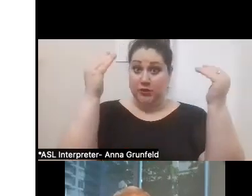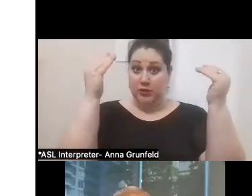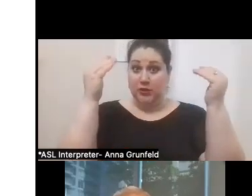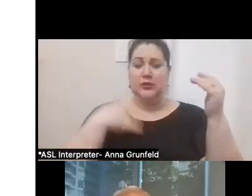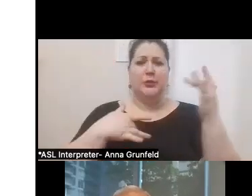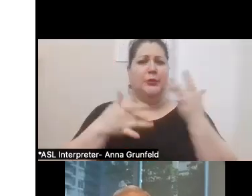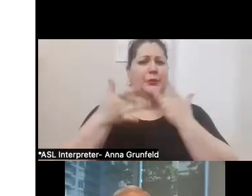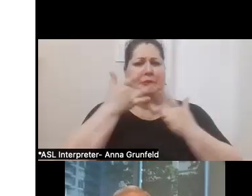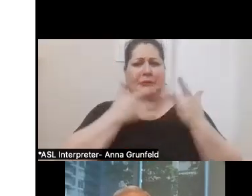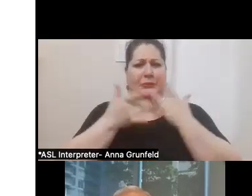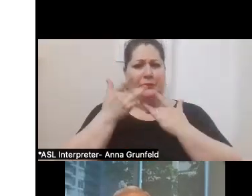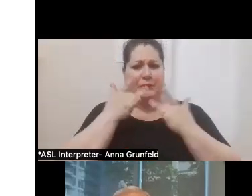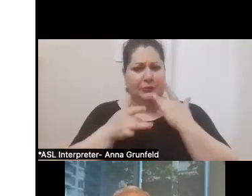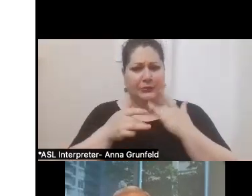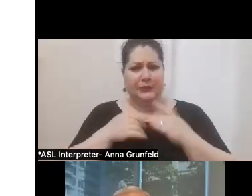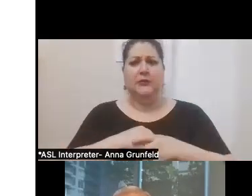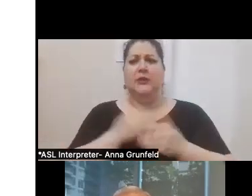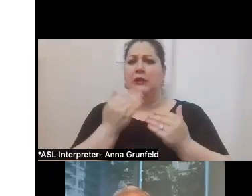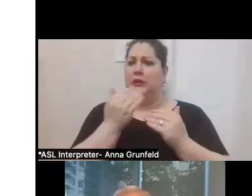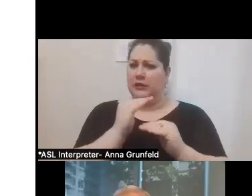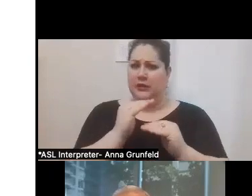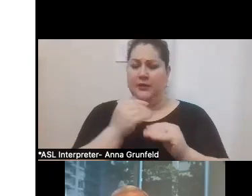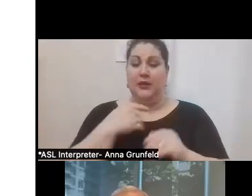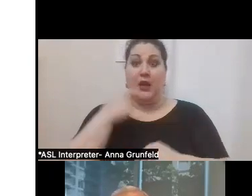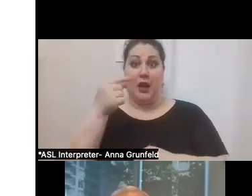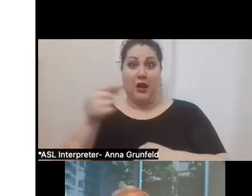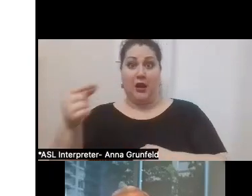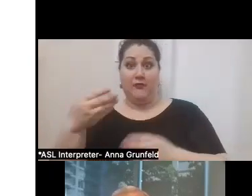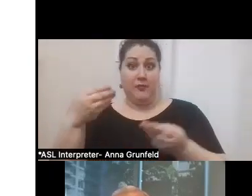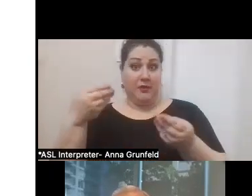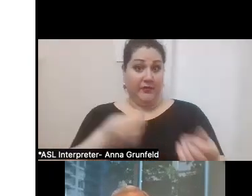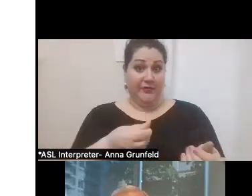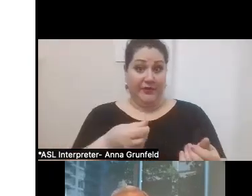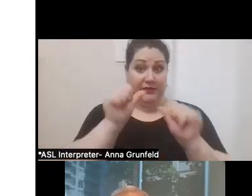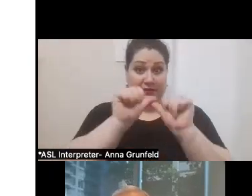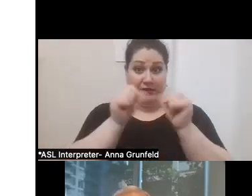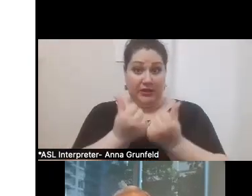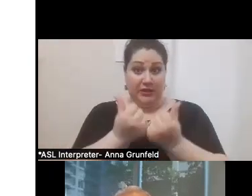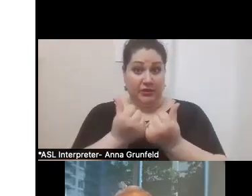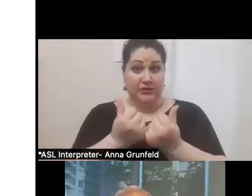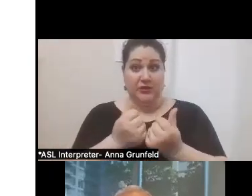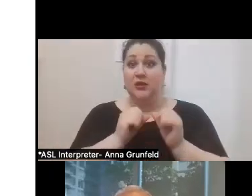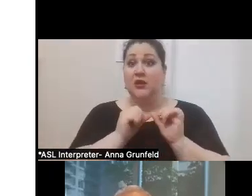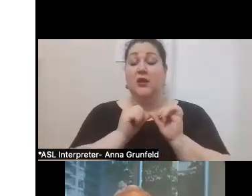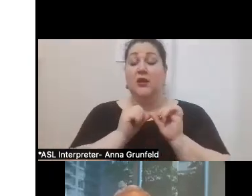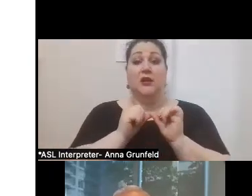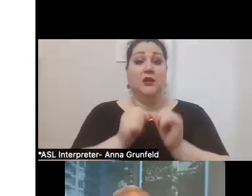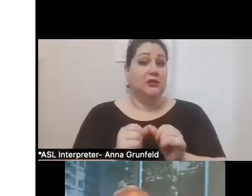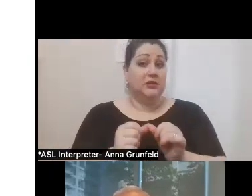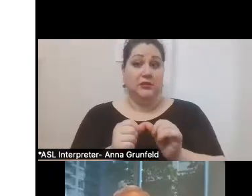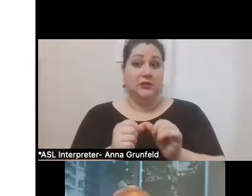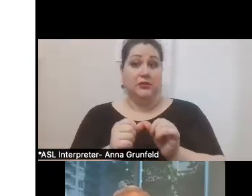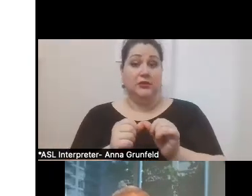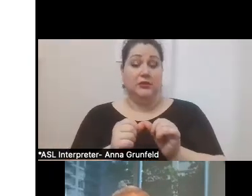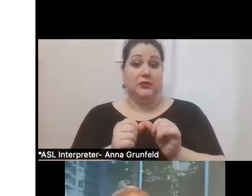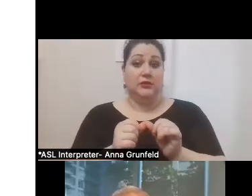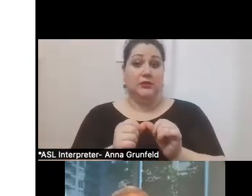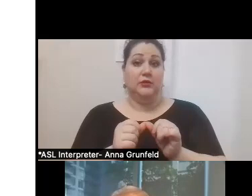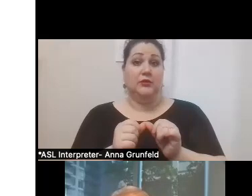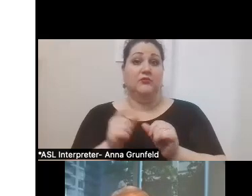Government funding agencies continue to be responsible for primarily children and youth.